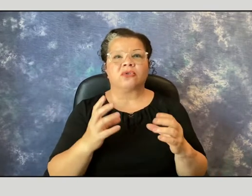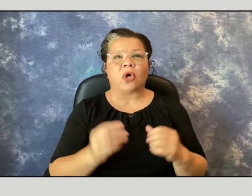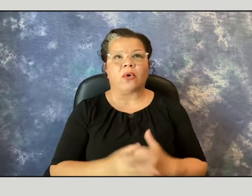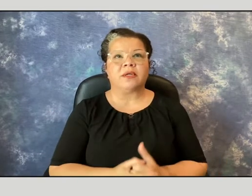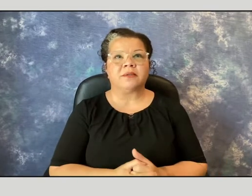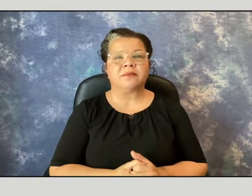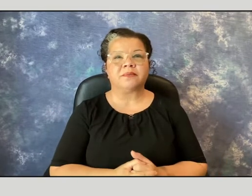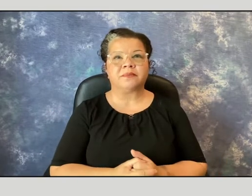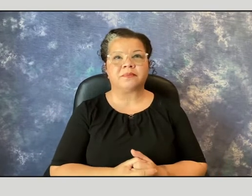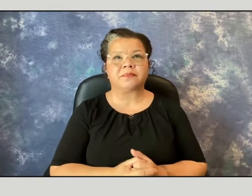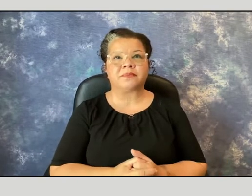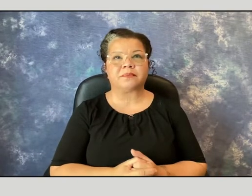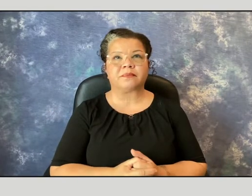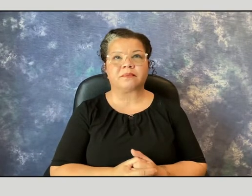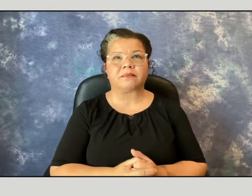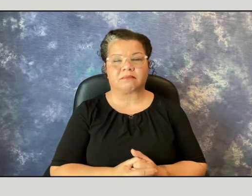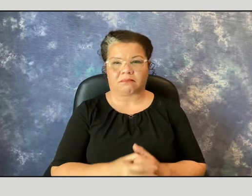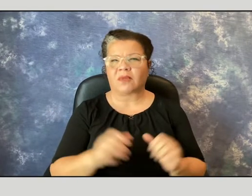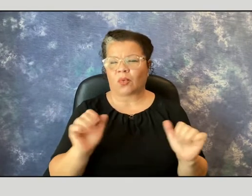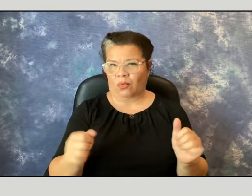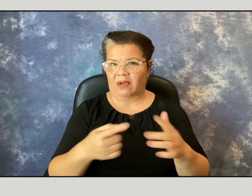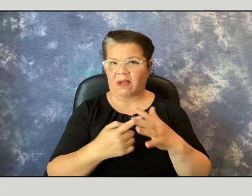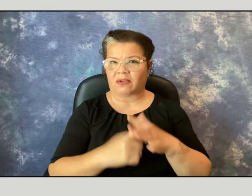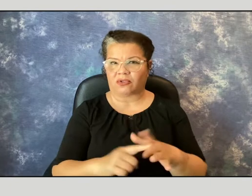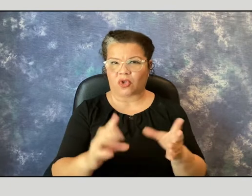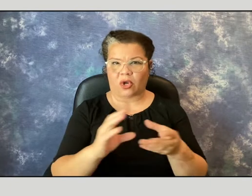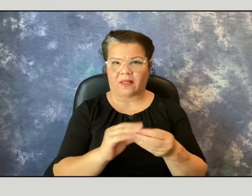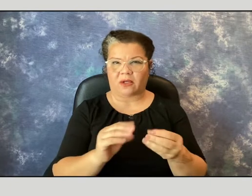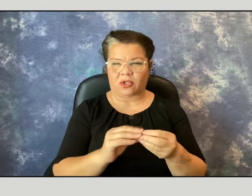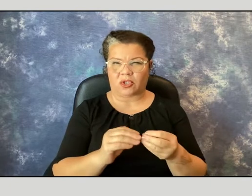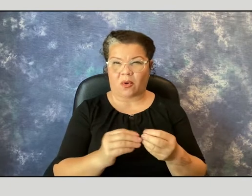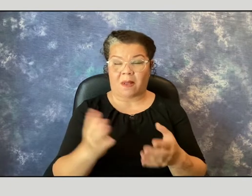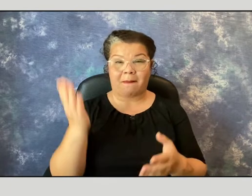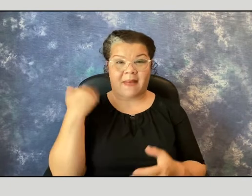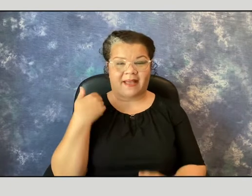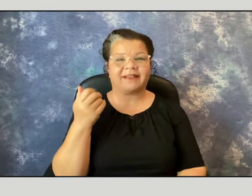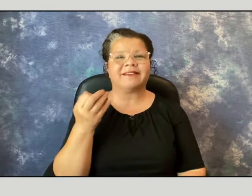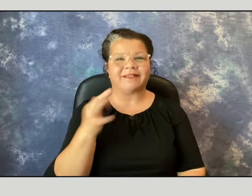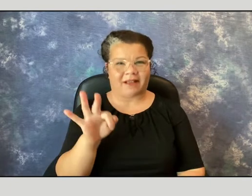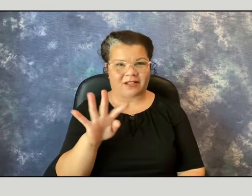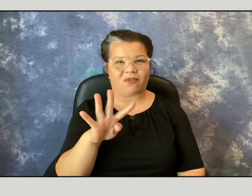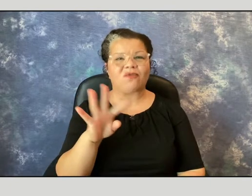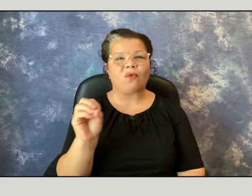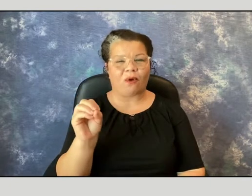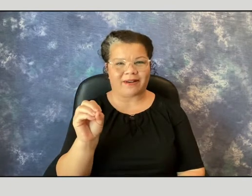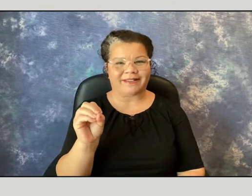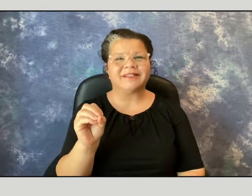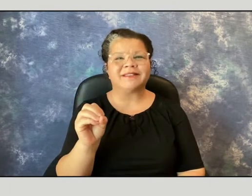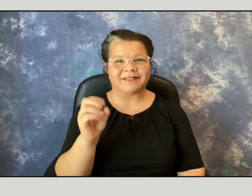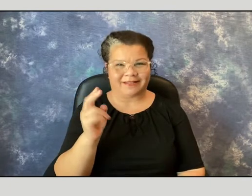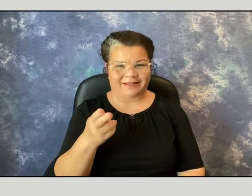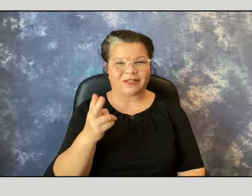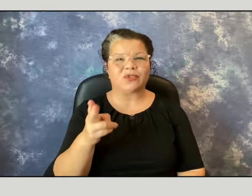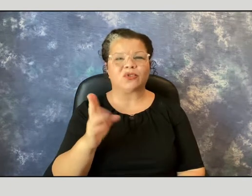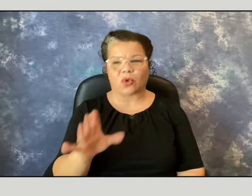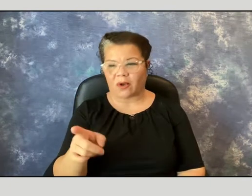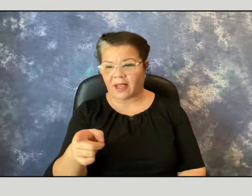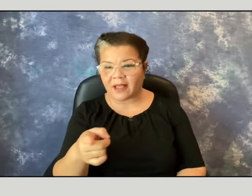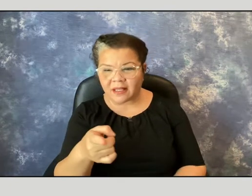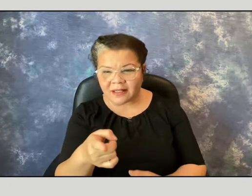I guess we could start the story a bit in the 1940s. The historians listening might be in the chat now saying, "She's not qualified."